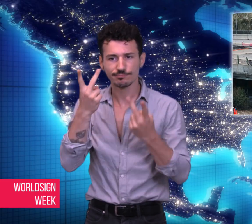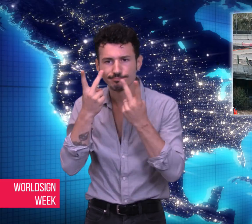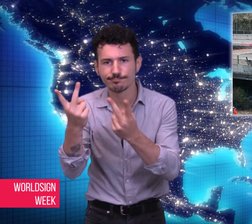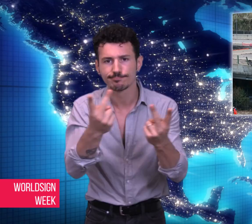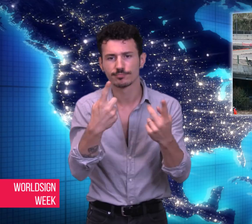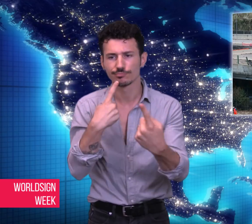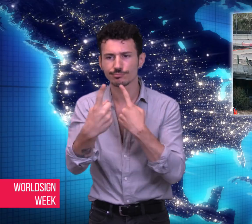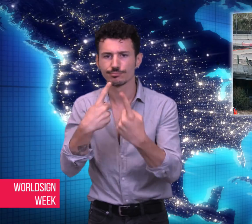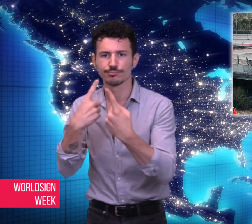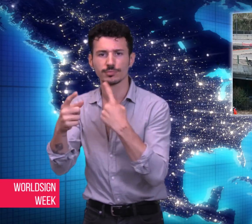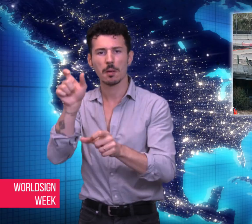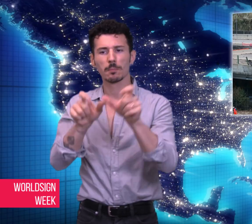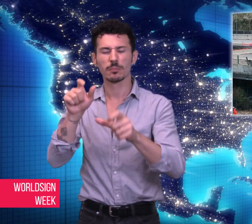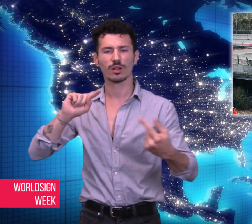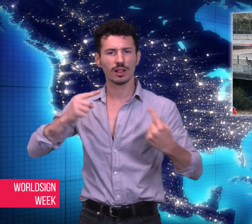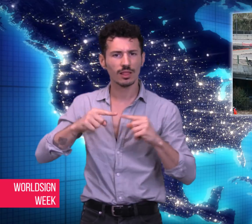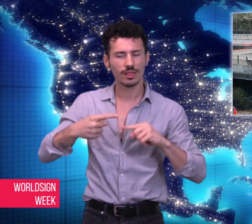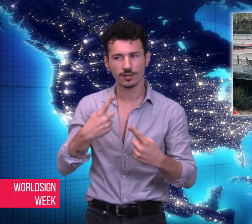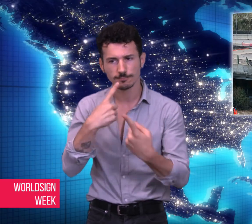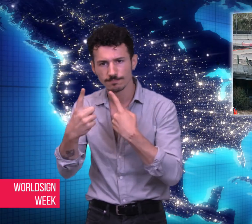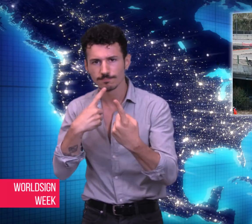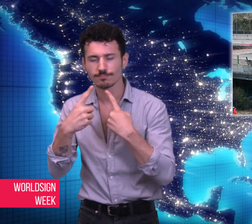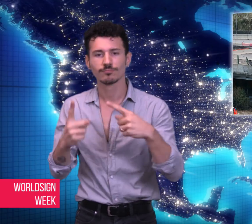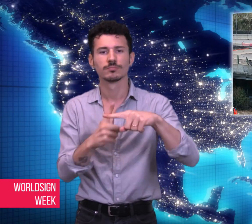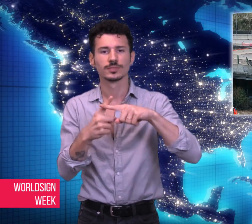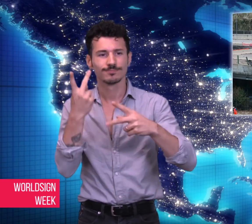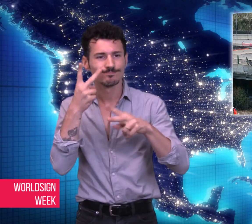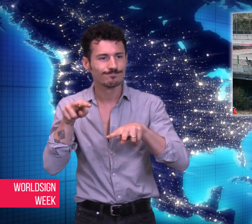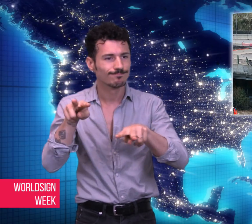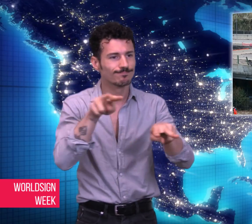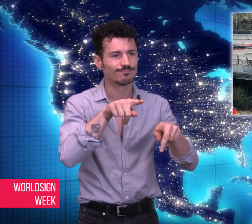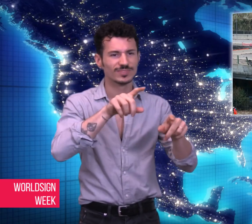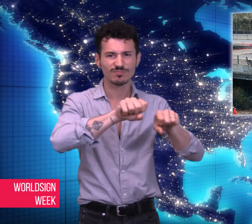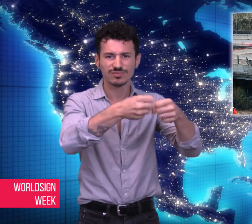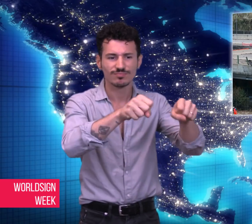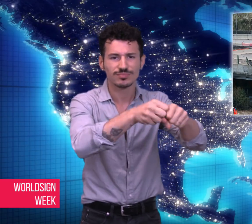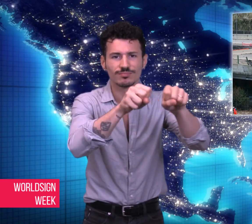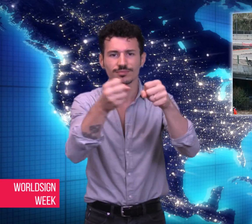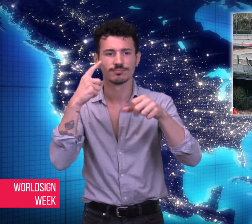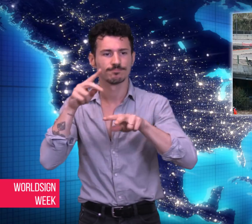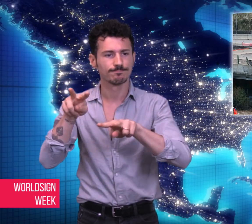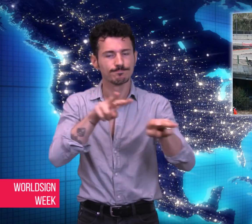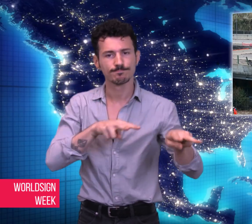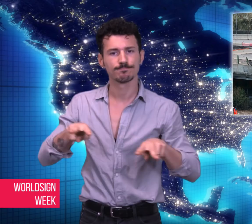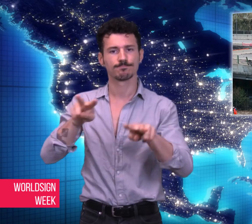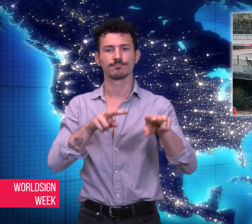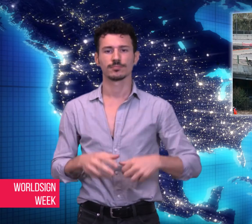and assessed the damages.